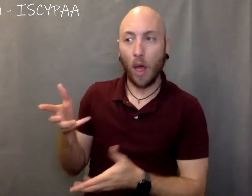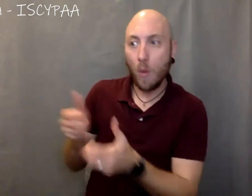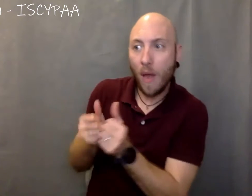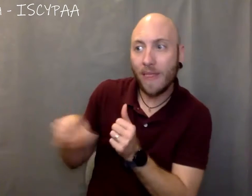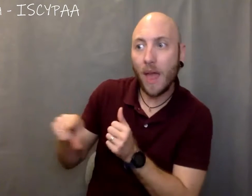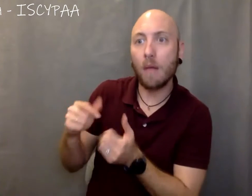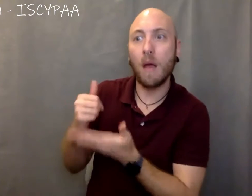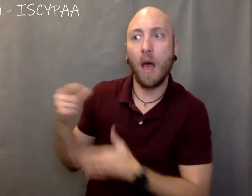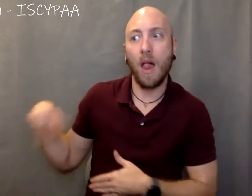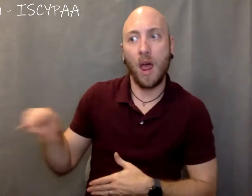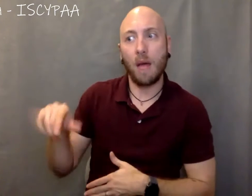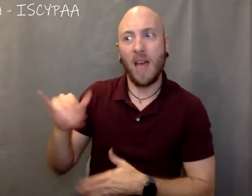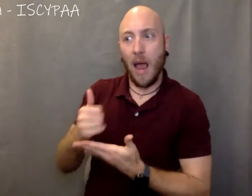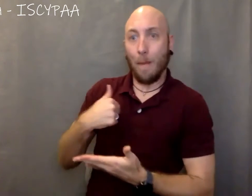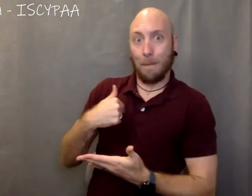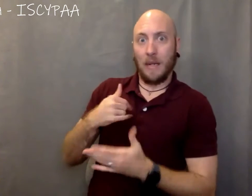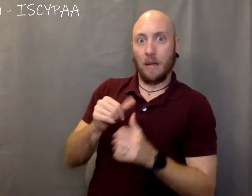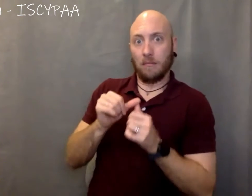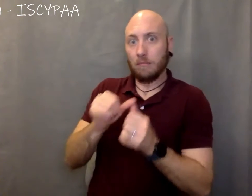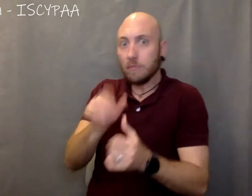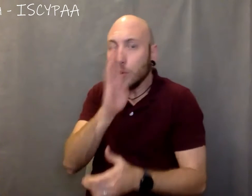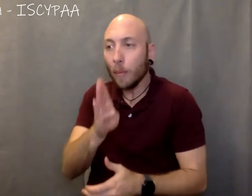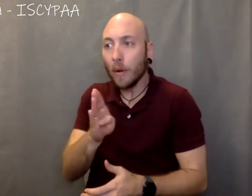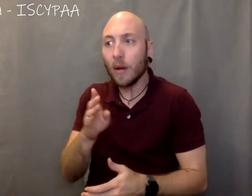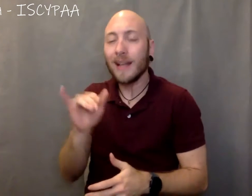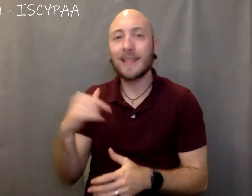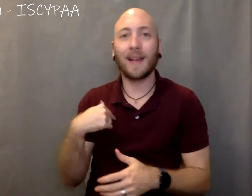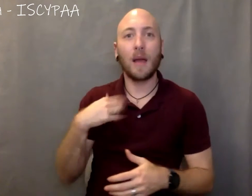Being able to get out of myself, you know, and listen to what's going on with them and